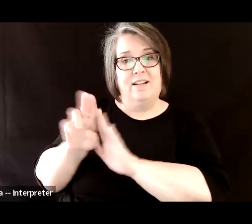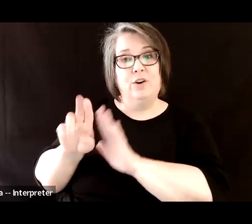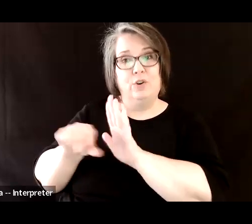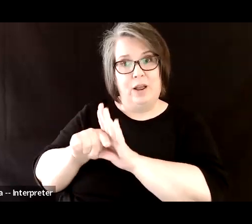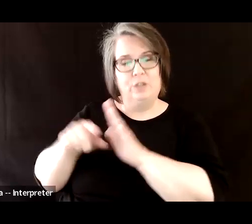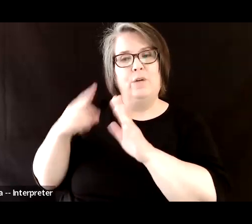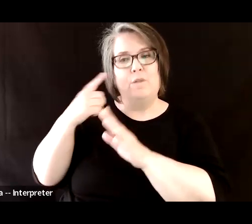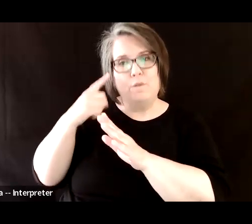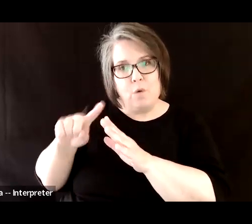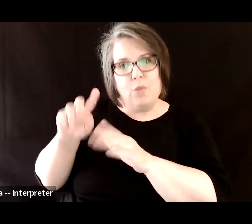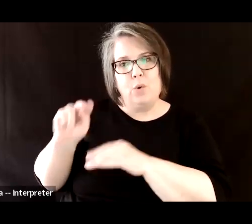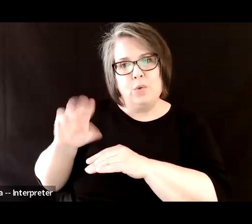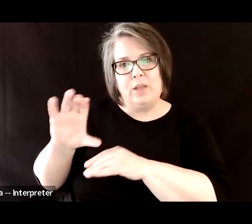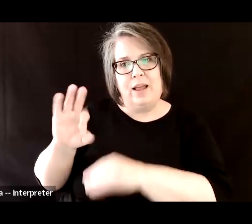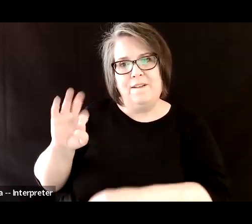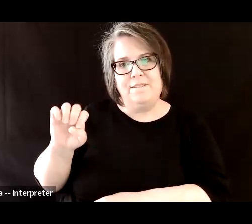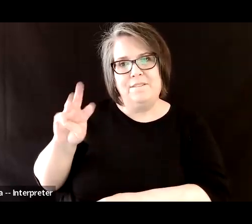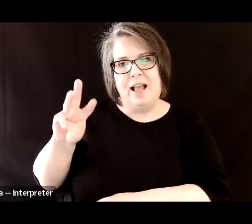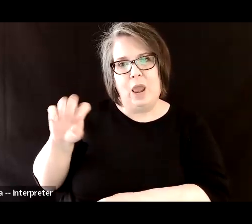program, and began his career as a high school teacher.